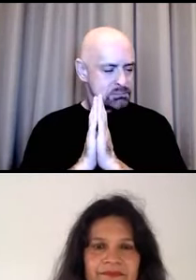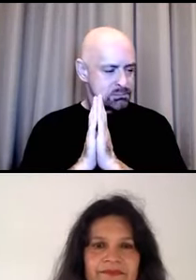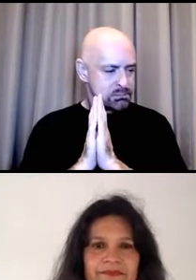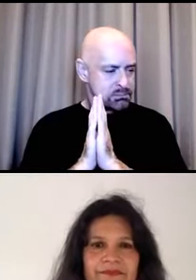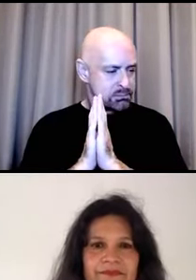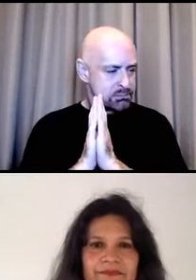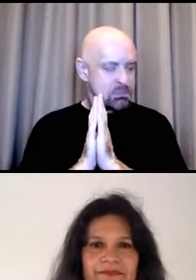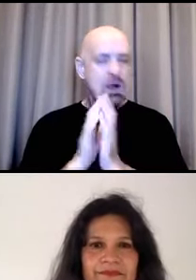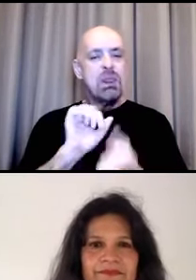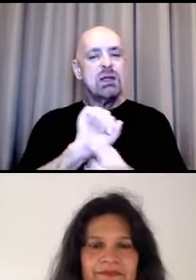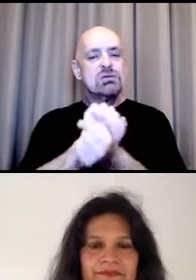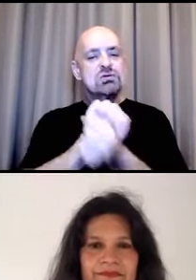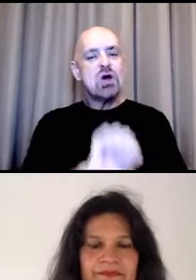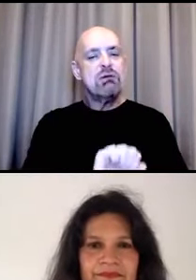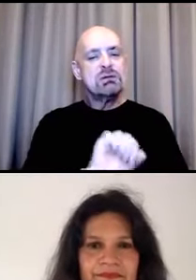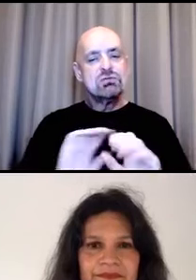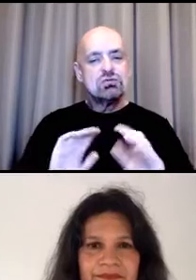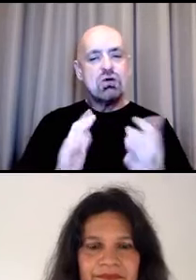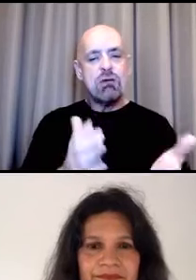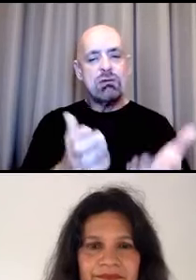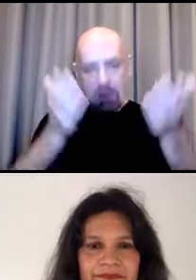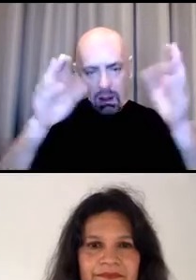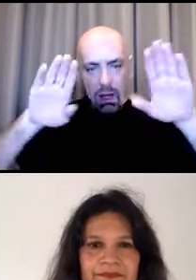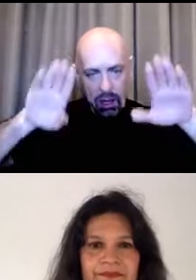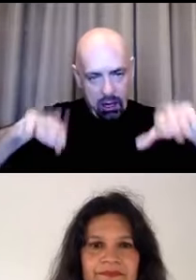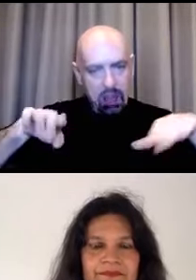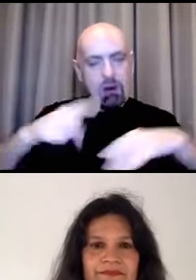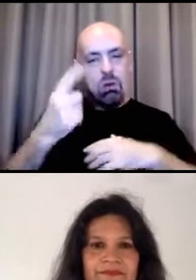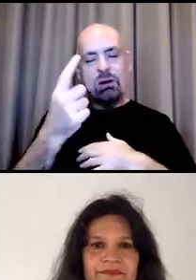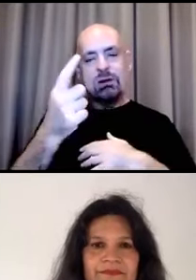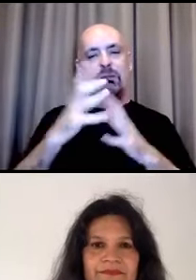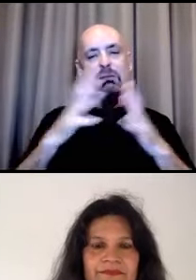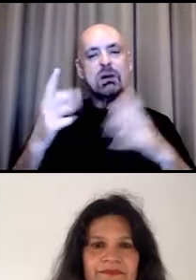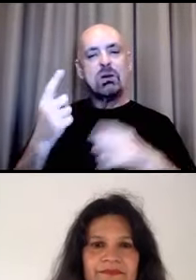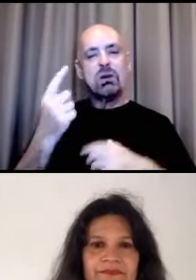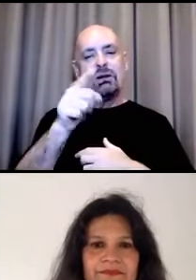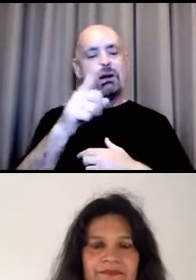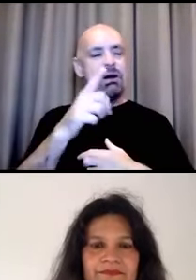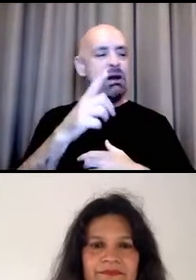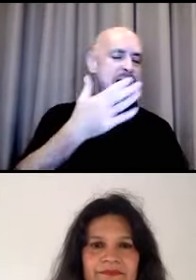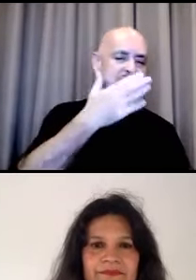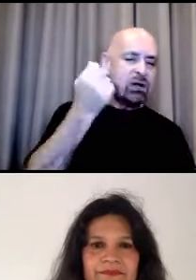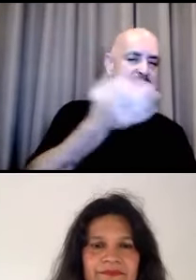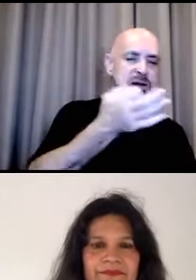ago. I don't know whether that's true or not and you know